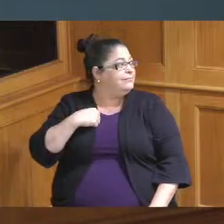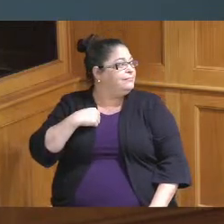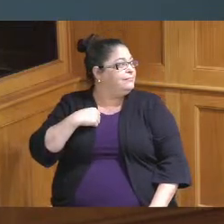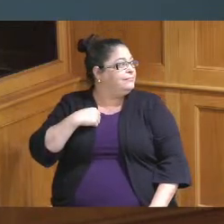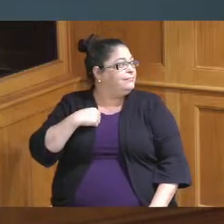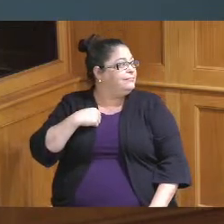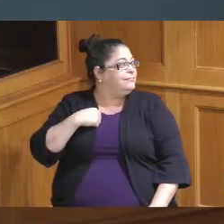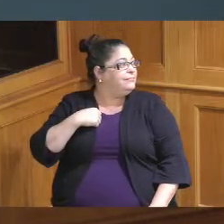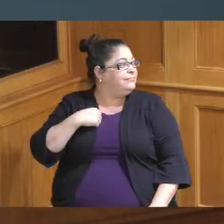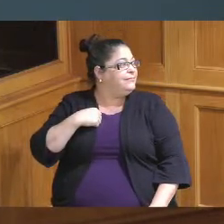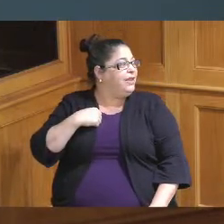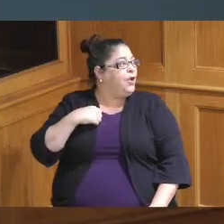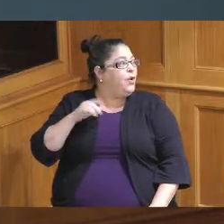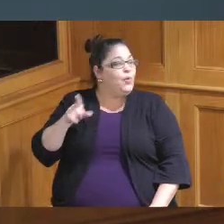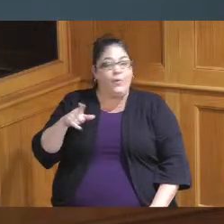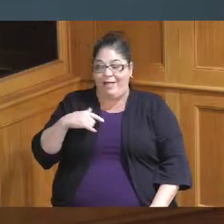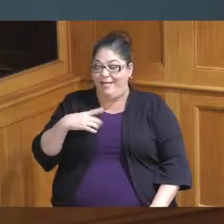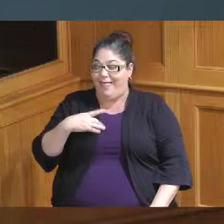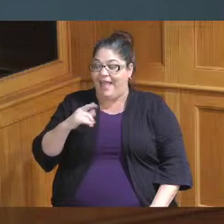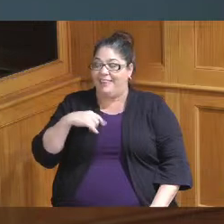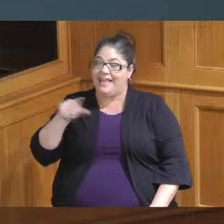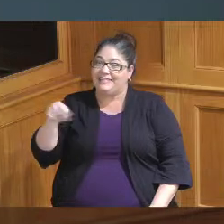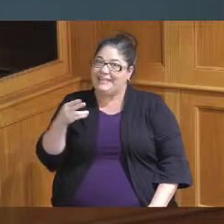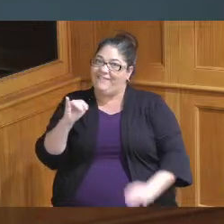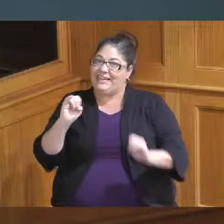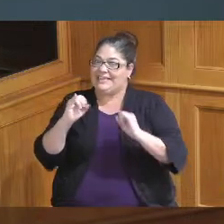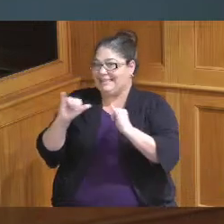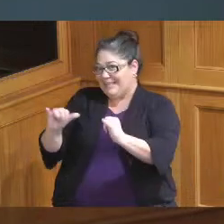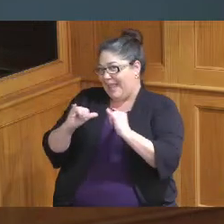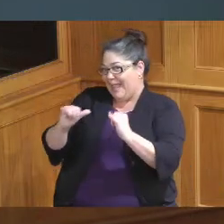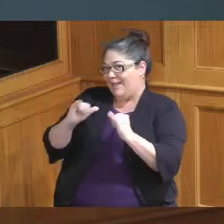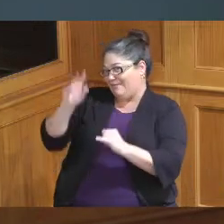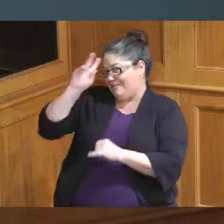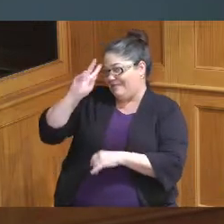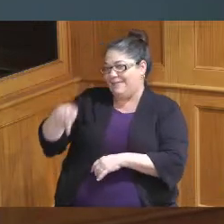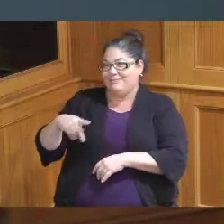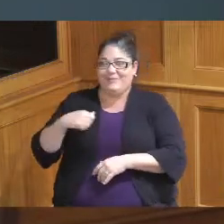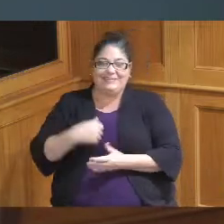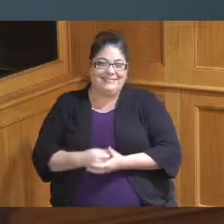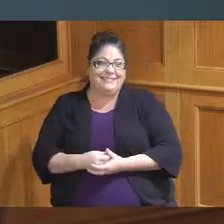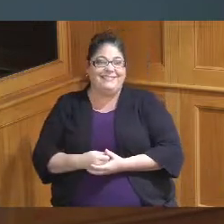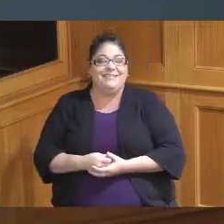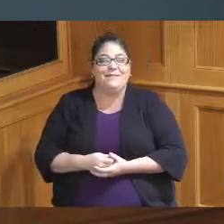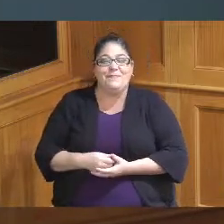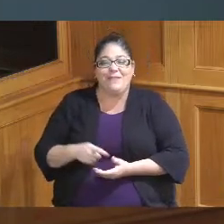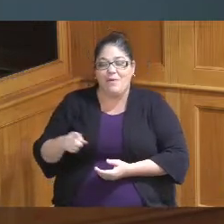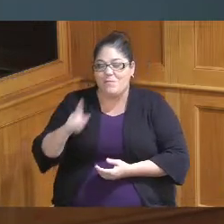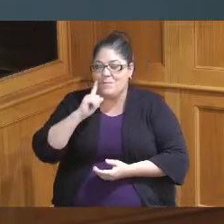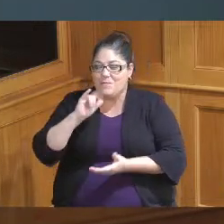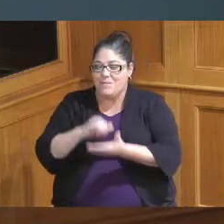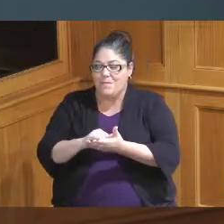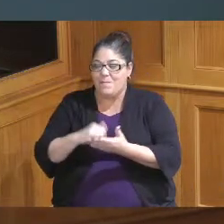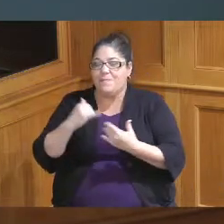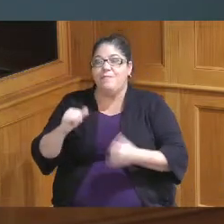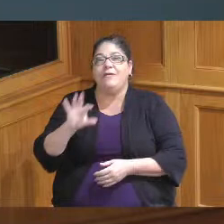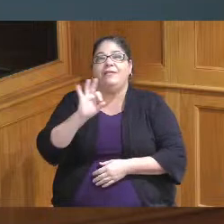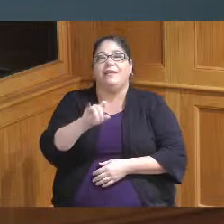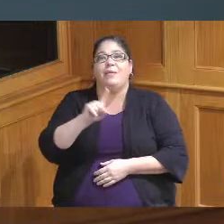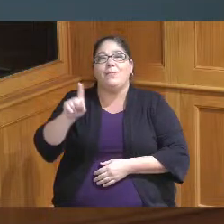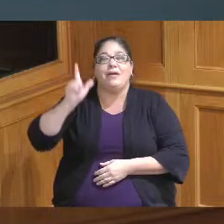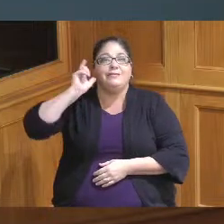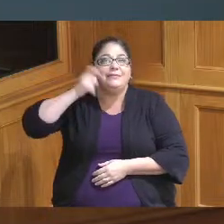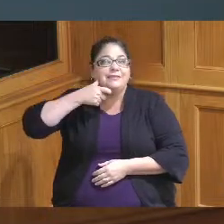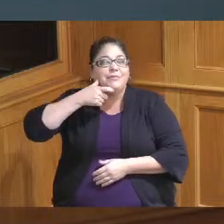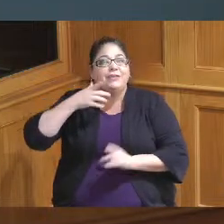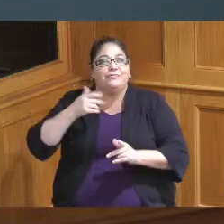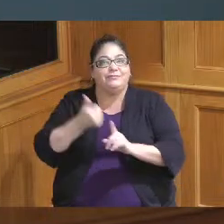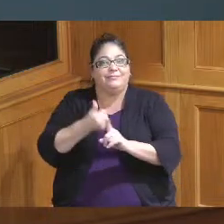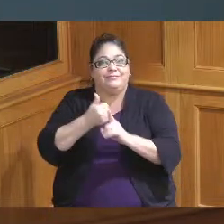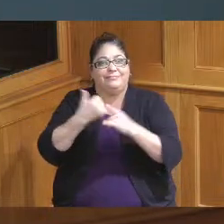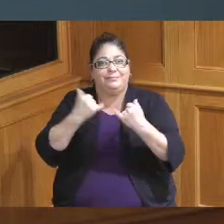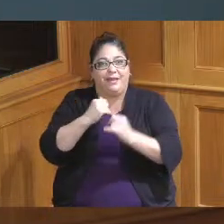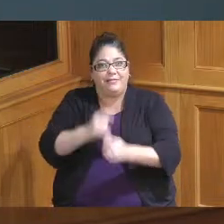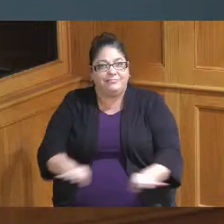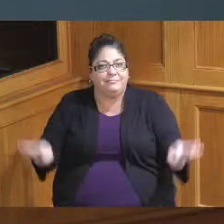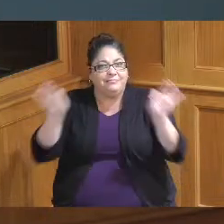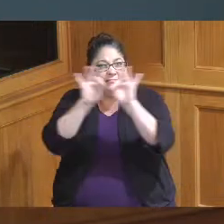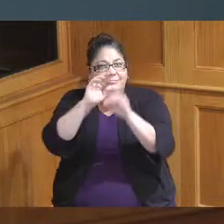Stephanie all right whereas 911 dispatchers play a critical role in ensuring that emergency